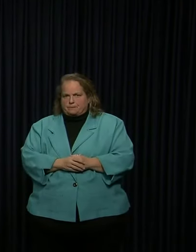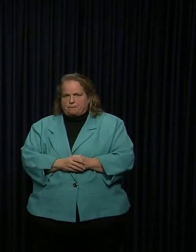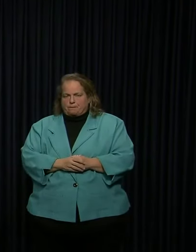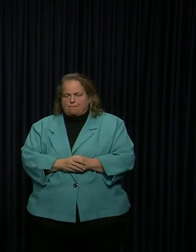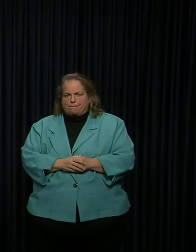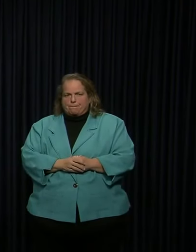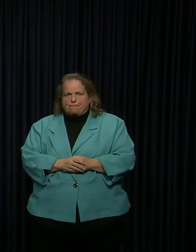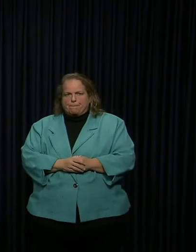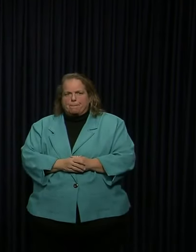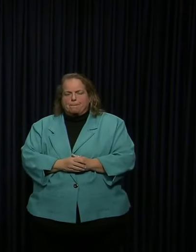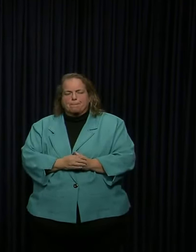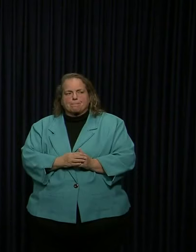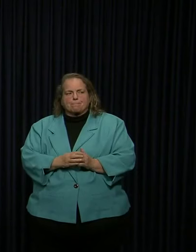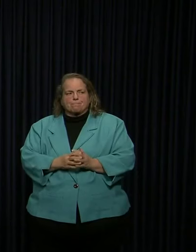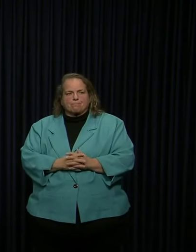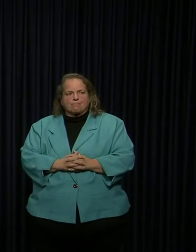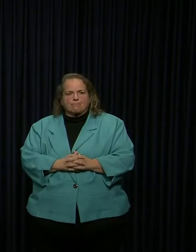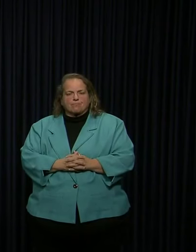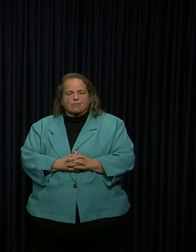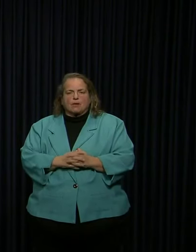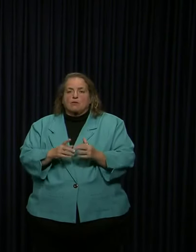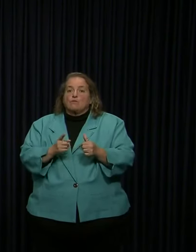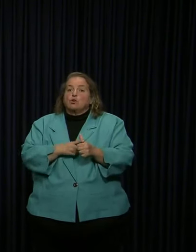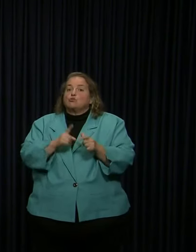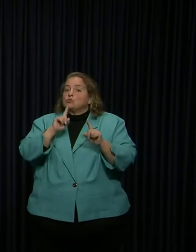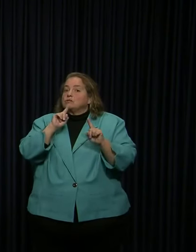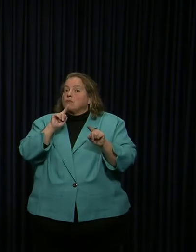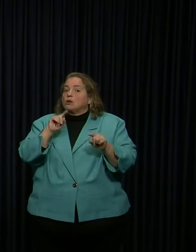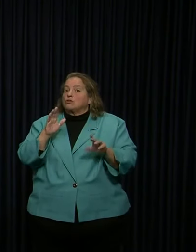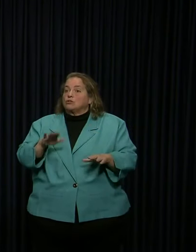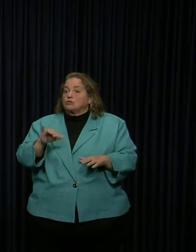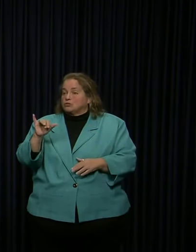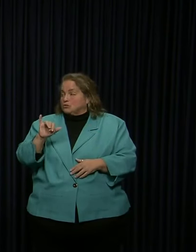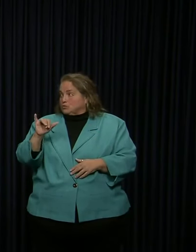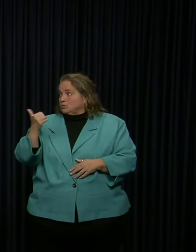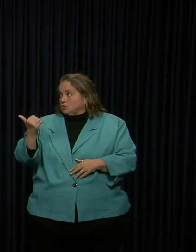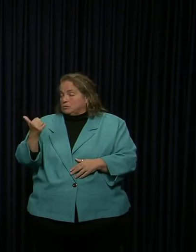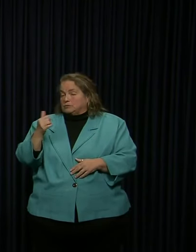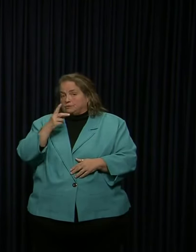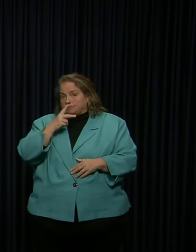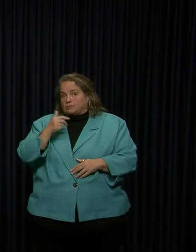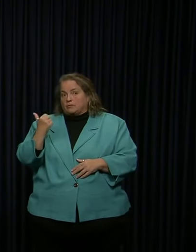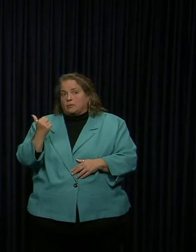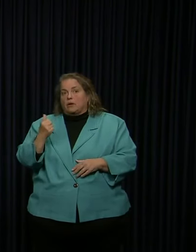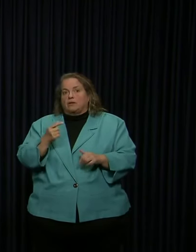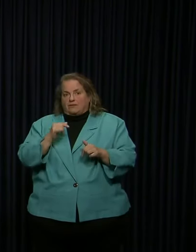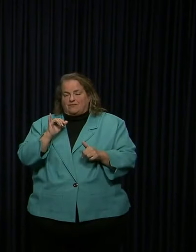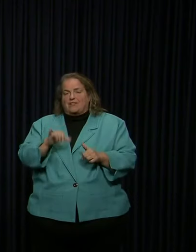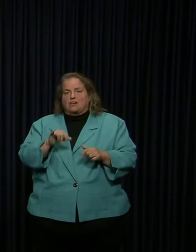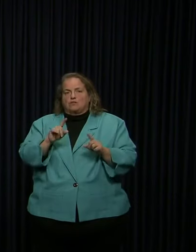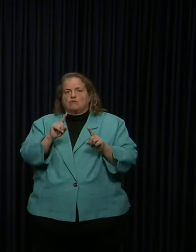ON-SITE. THERE IS MORE WORK TO BE DONE, BUT THIS IS ACTUALLY AHEAD OF SCHEDULE BECAUSE OF THEIR HARD